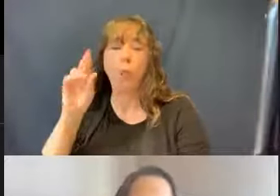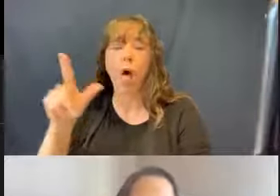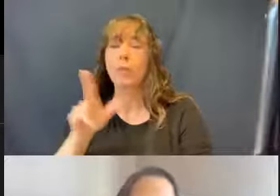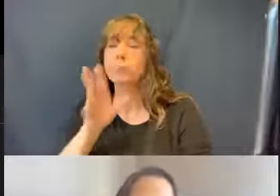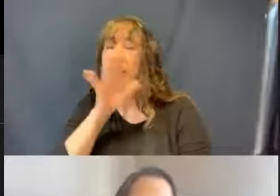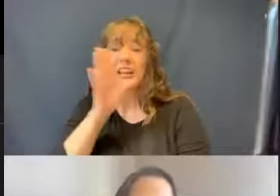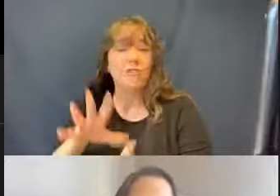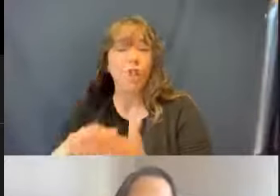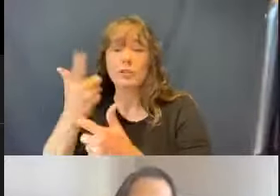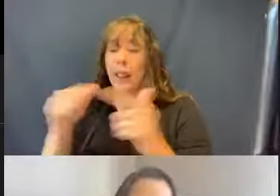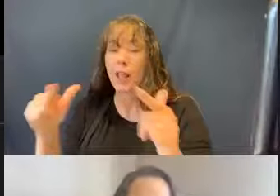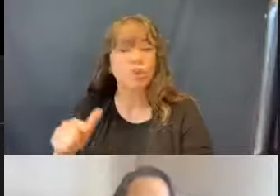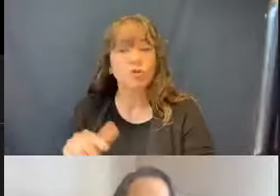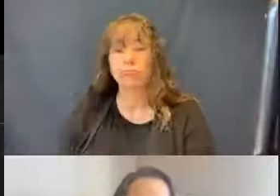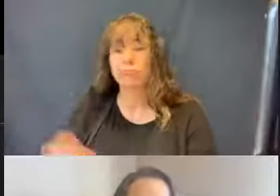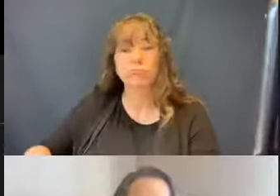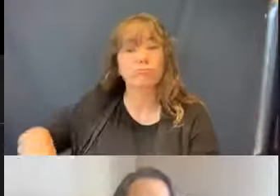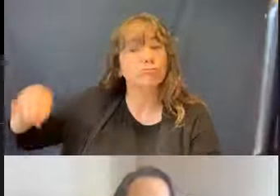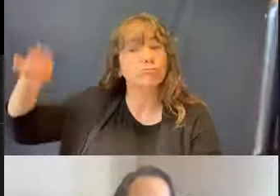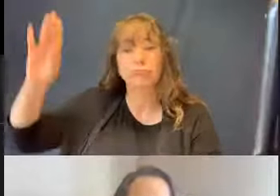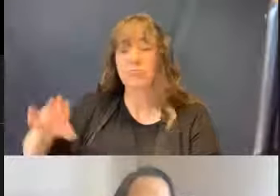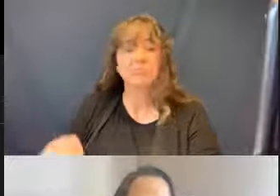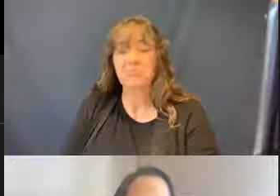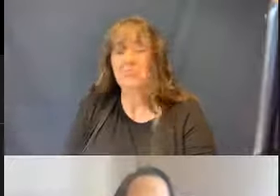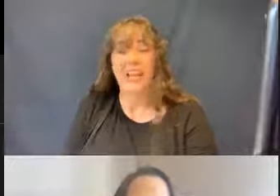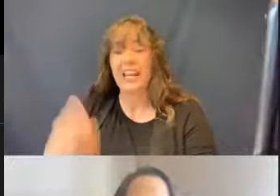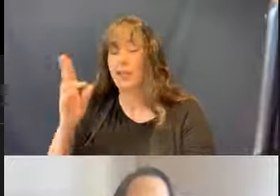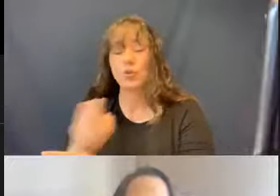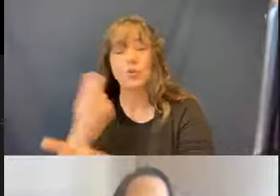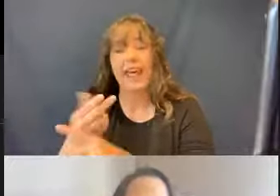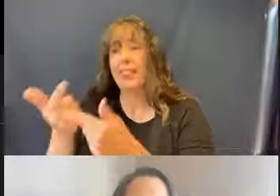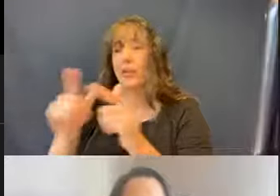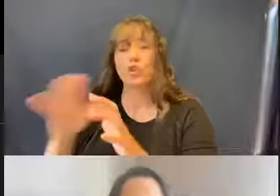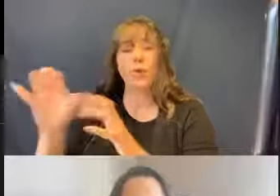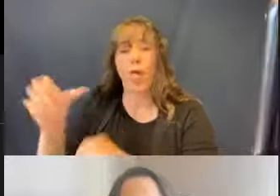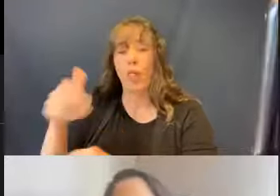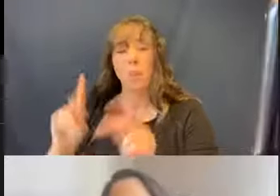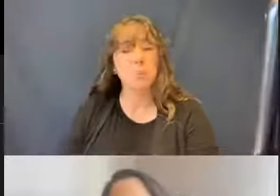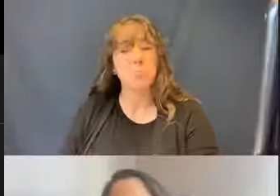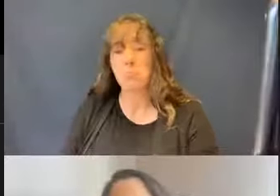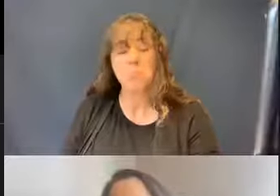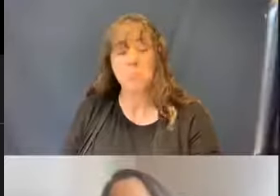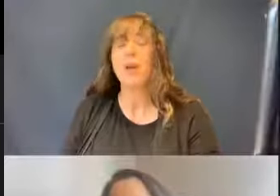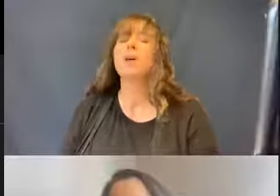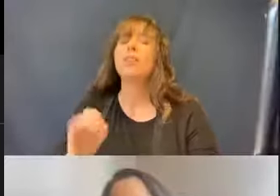language as a language for true communication with others. So there is a sign that the Deaf